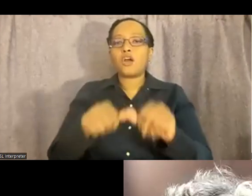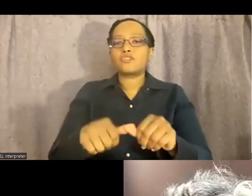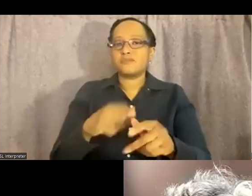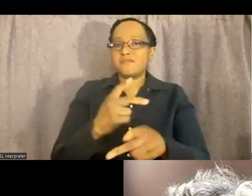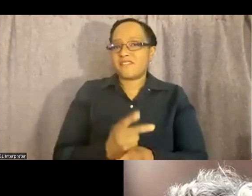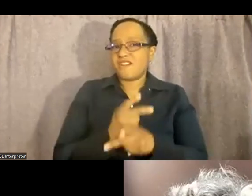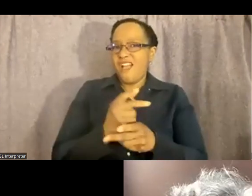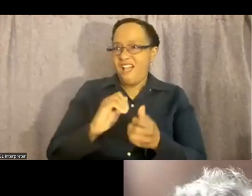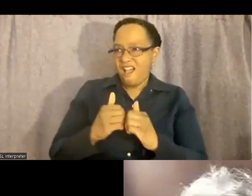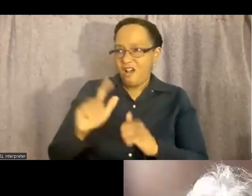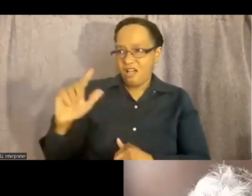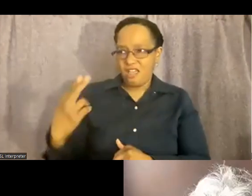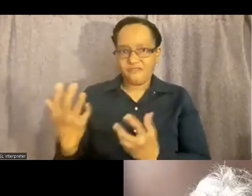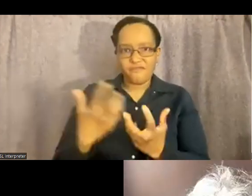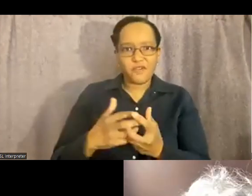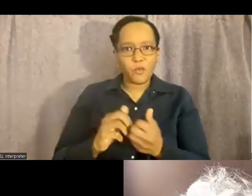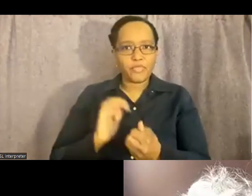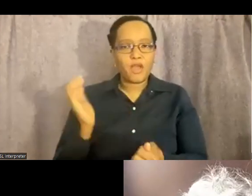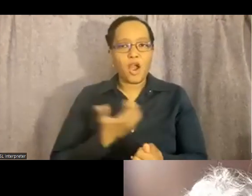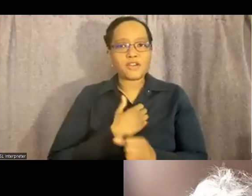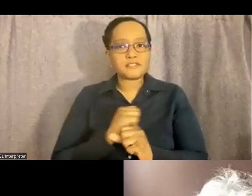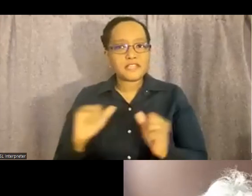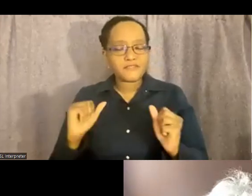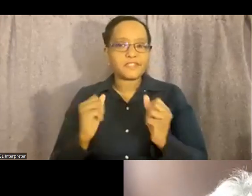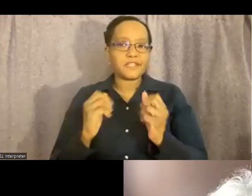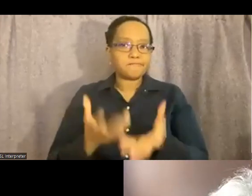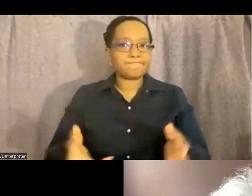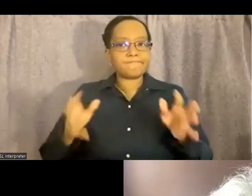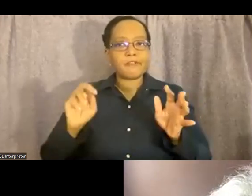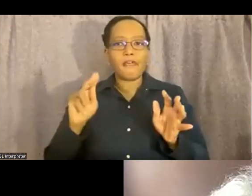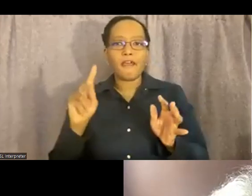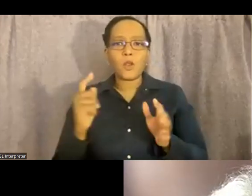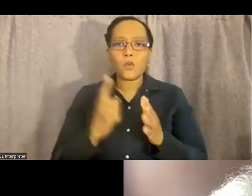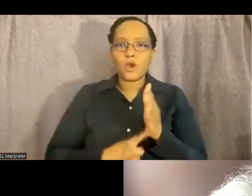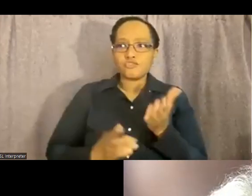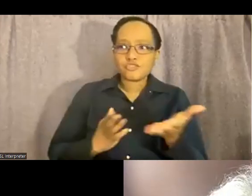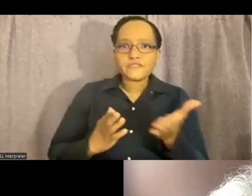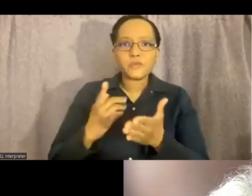What services and housing is available for people who needed to?